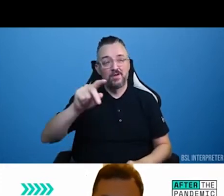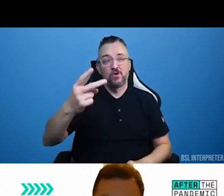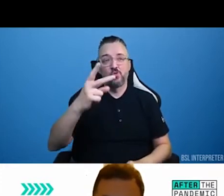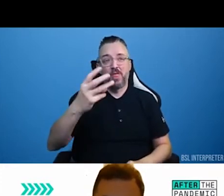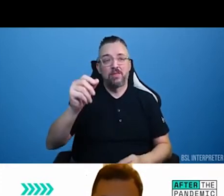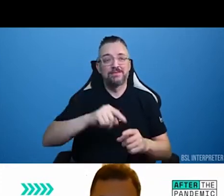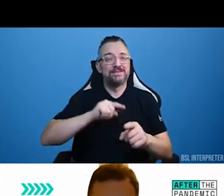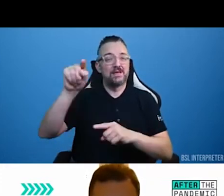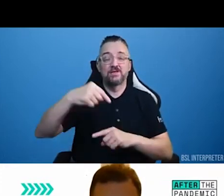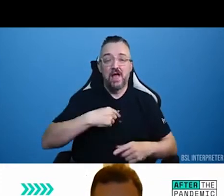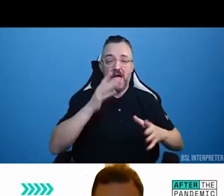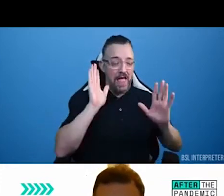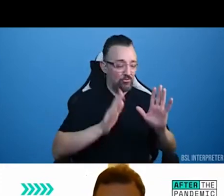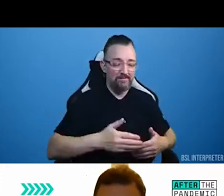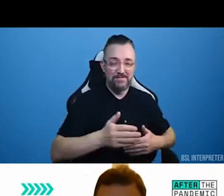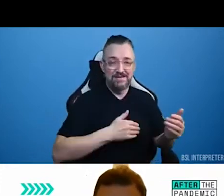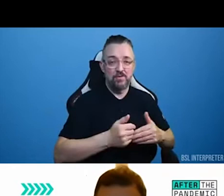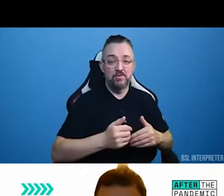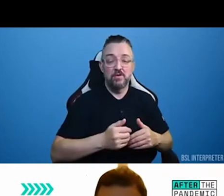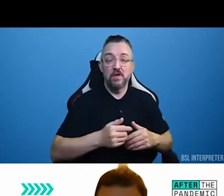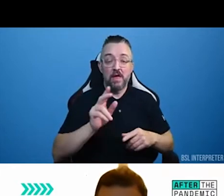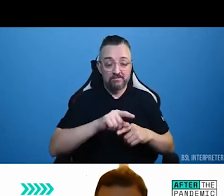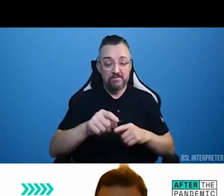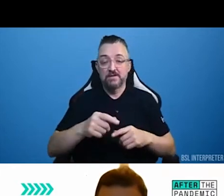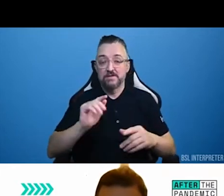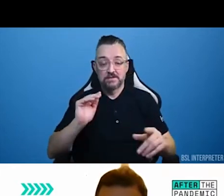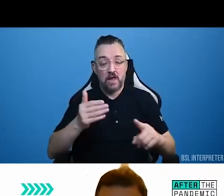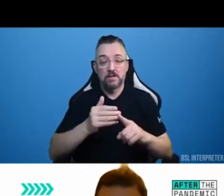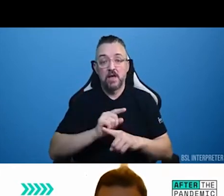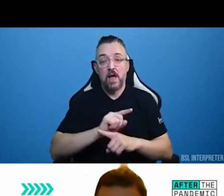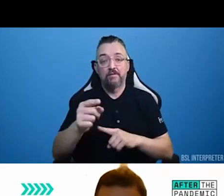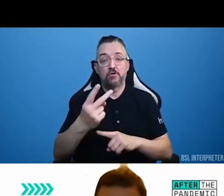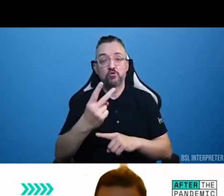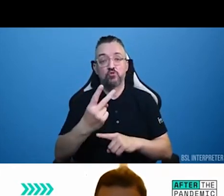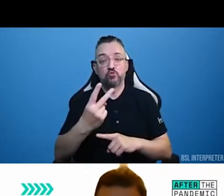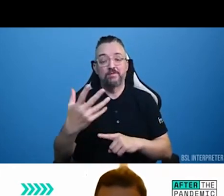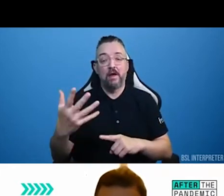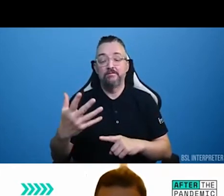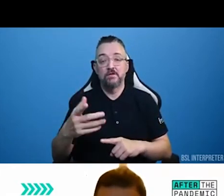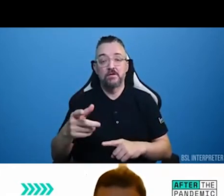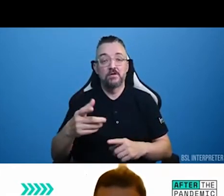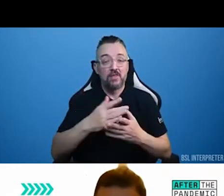and any target beyond 2025 is in total denial of climate science. That's just, that's just fact.